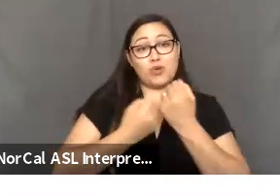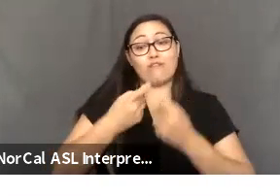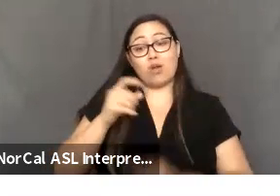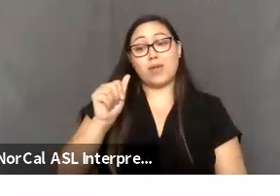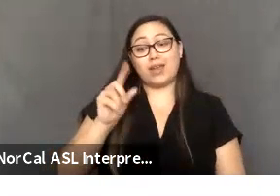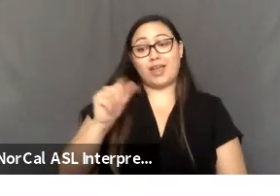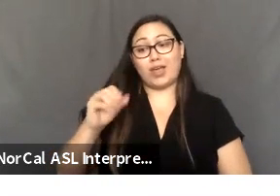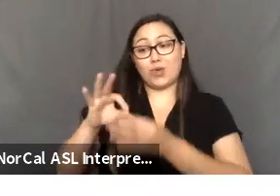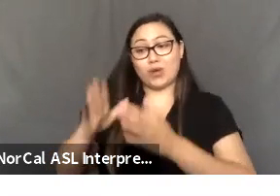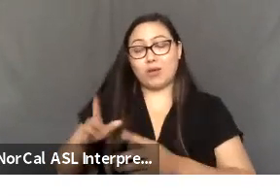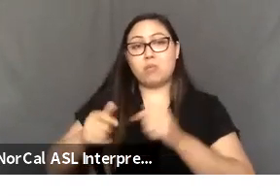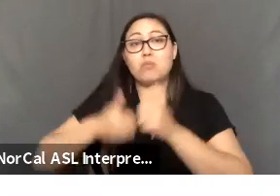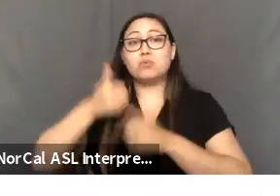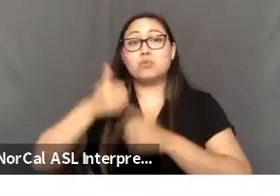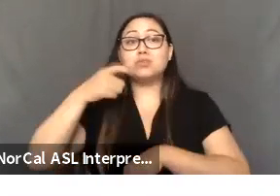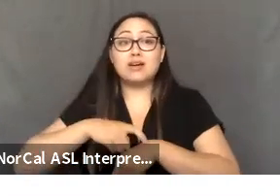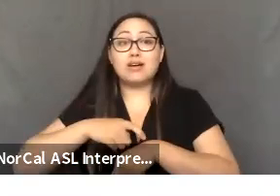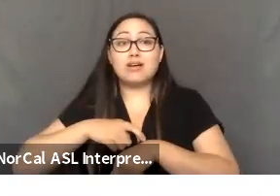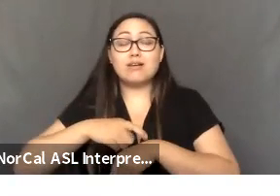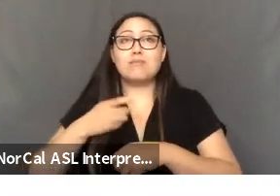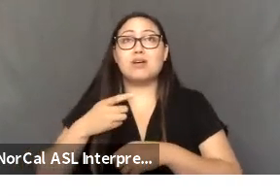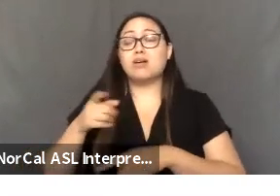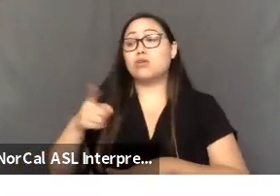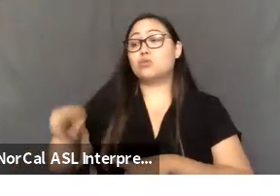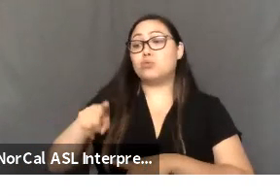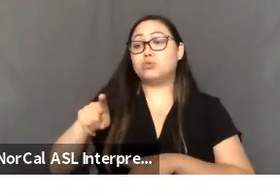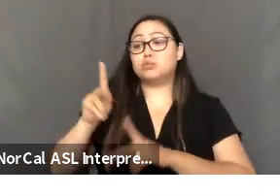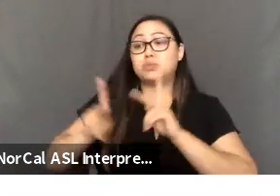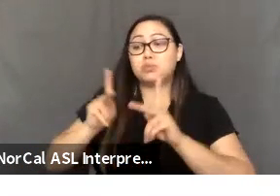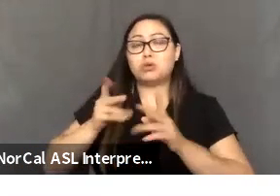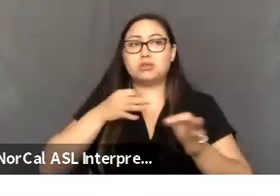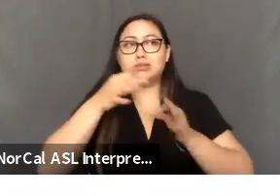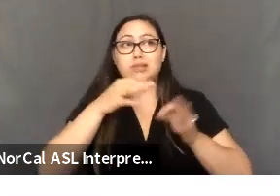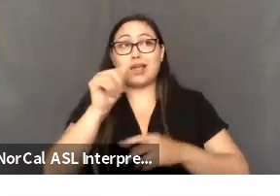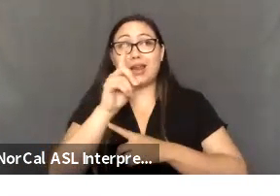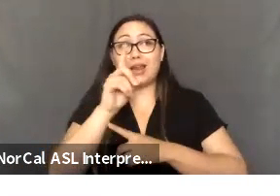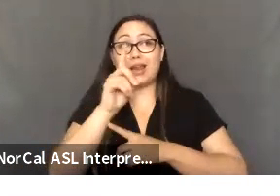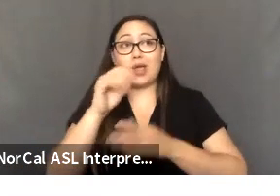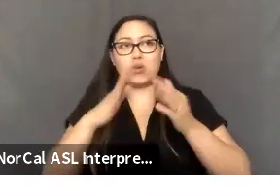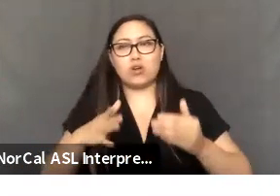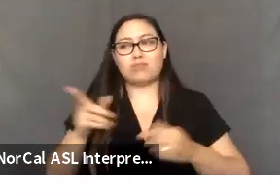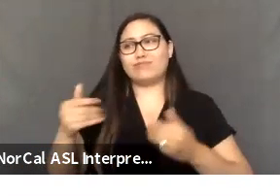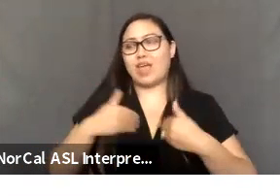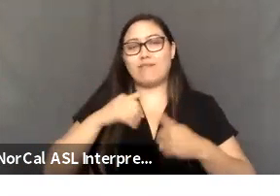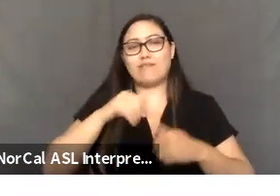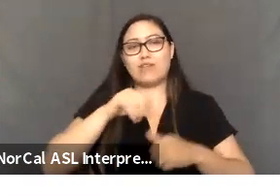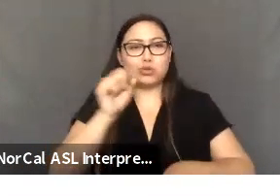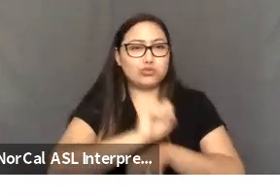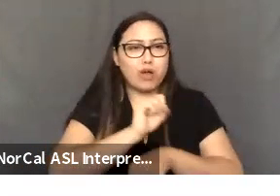a lot of the times these participants described ADA coordinators having other jobs and necessities